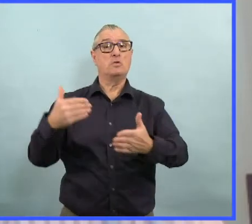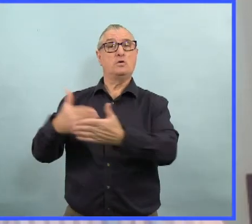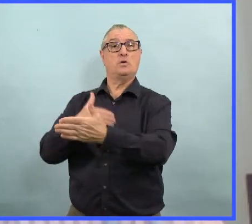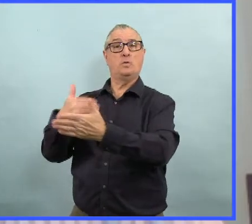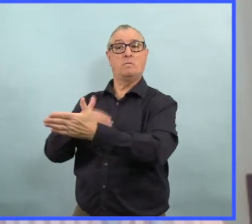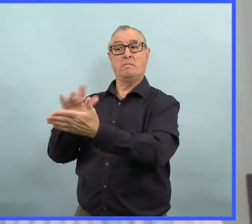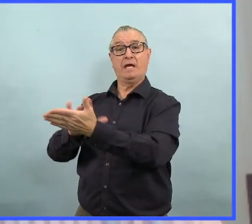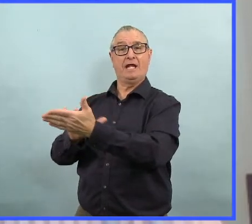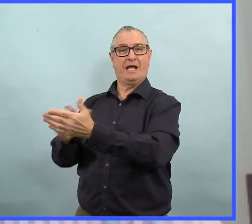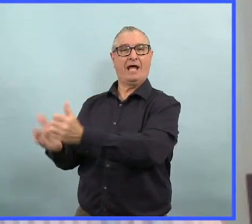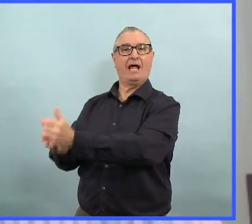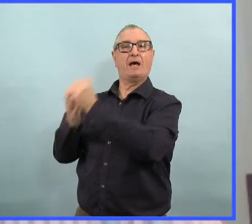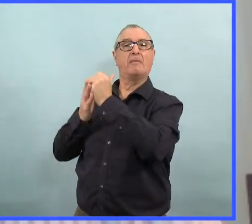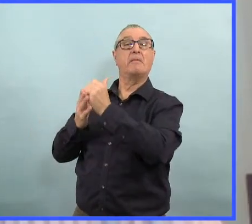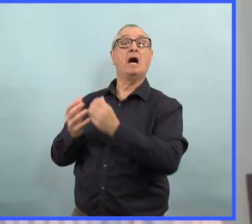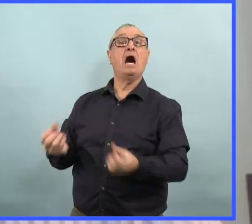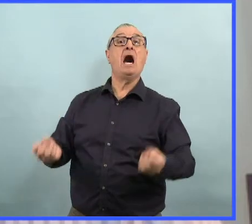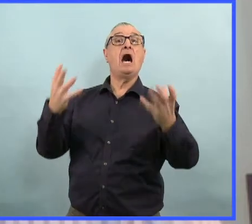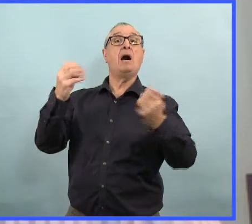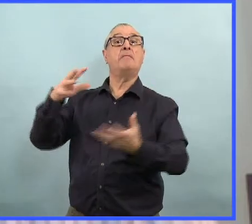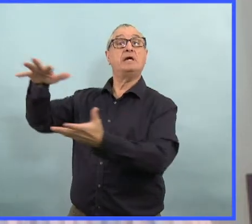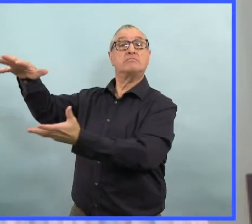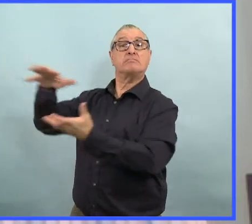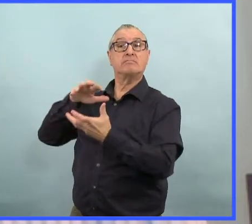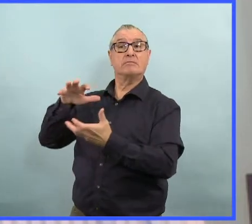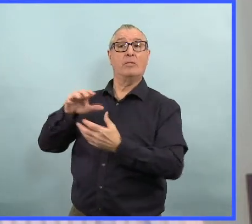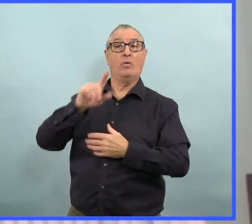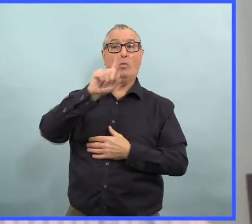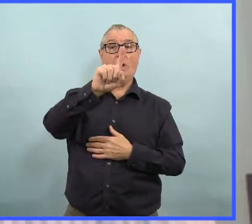doses and we're awaiting a delivery on that additional doses